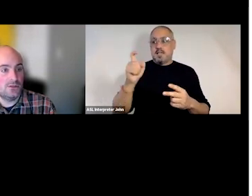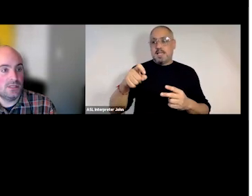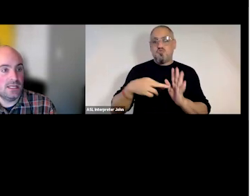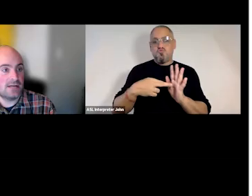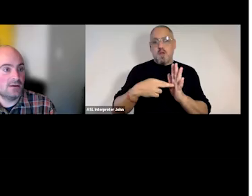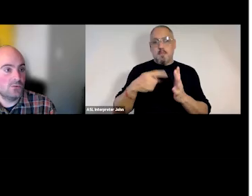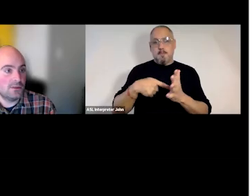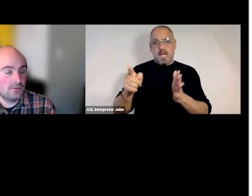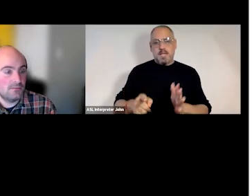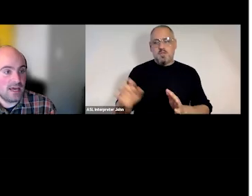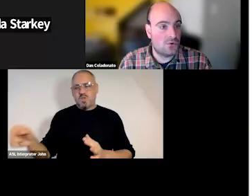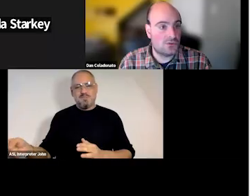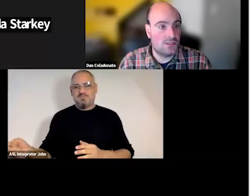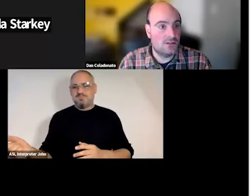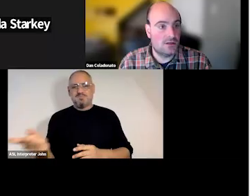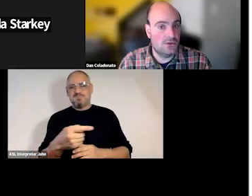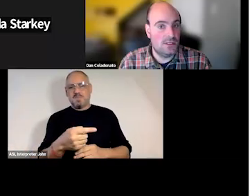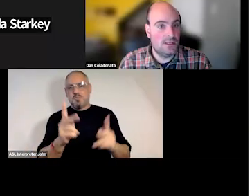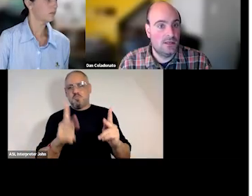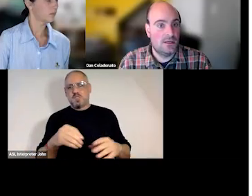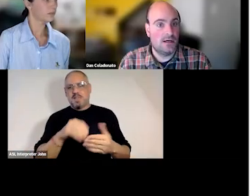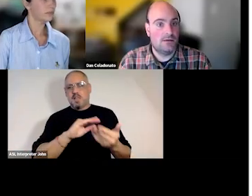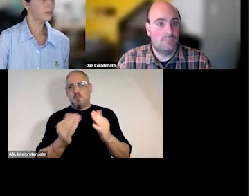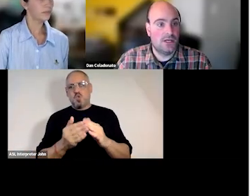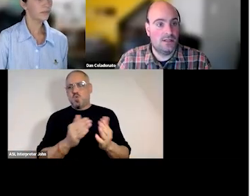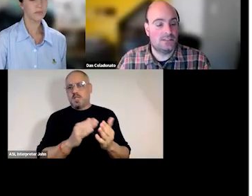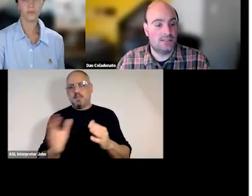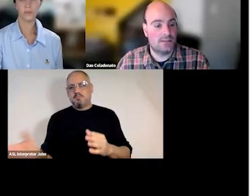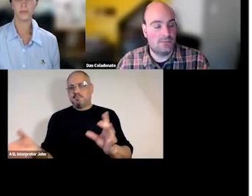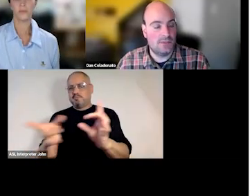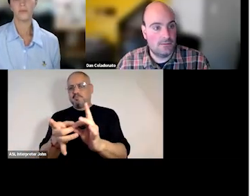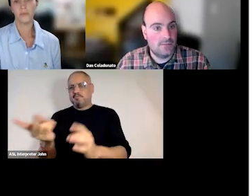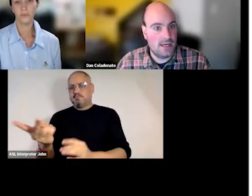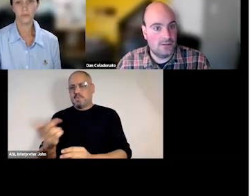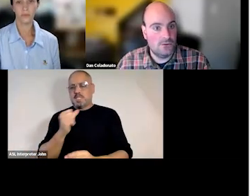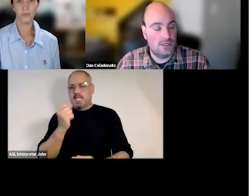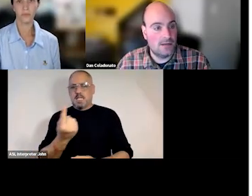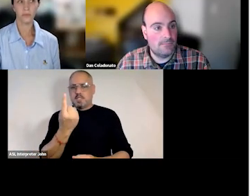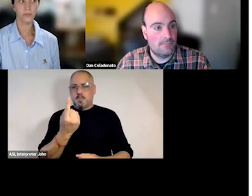you could connect them with that person in the community, but it's not something that you would...